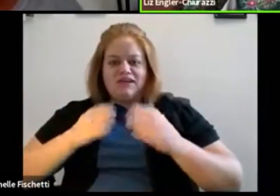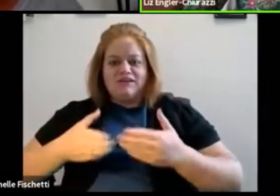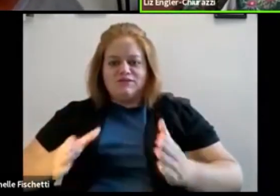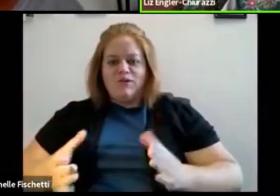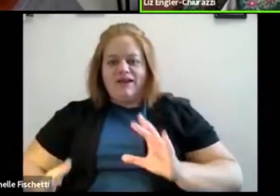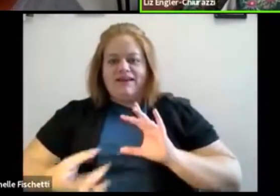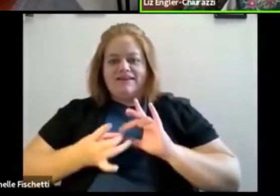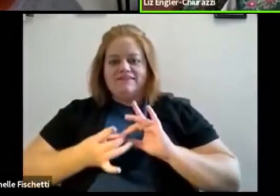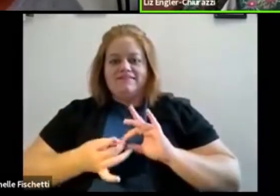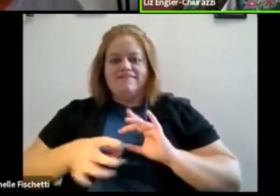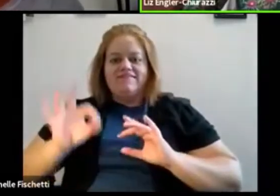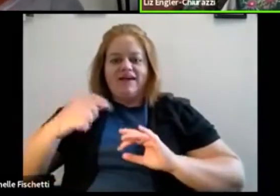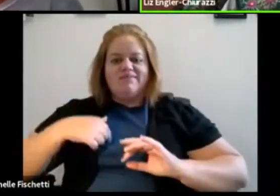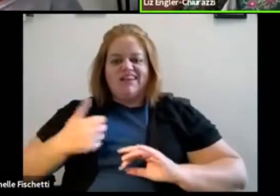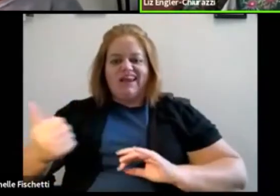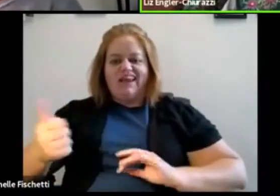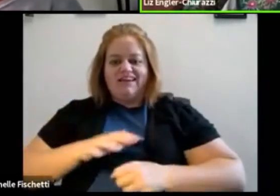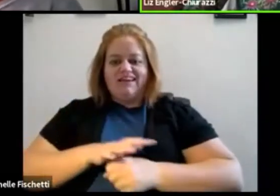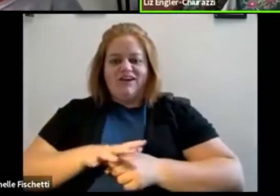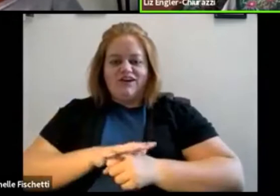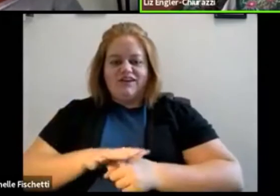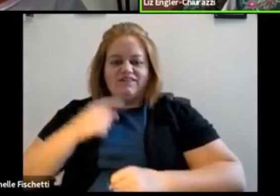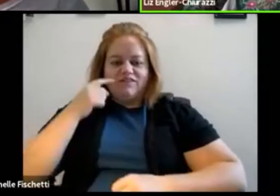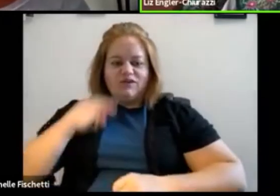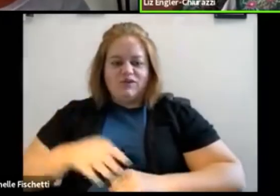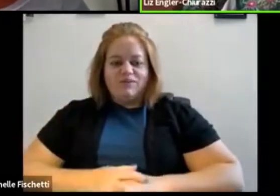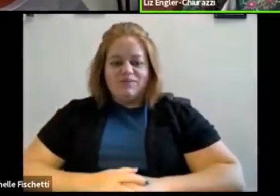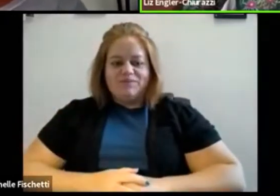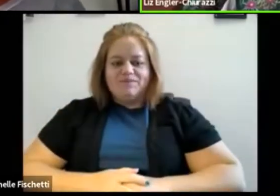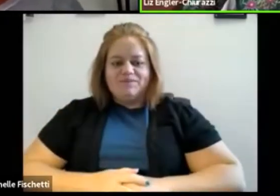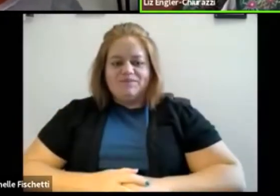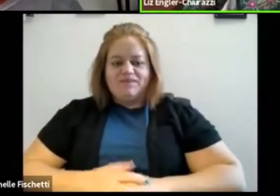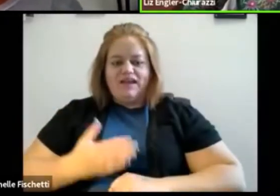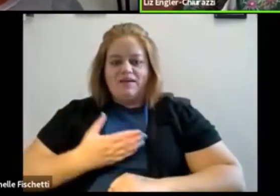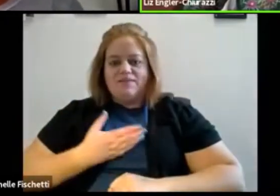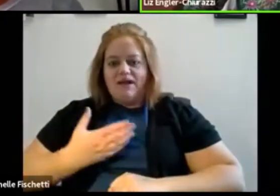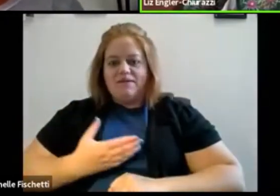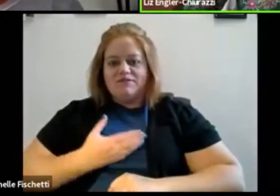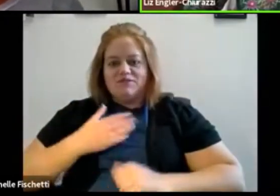platform that works for you and I'm happy to answer any further